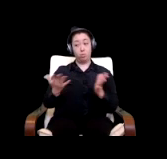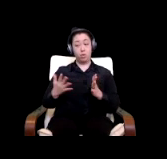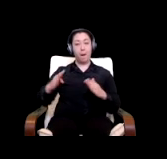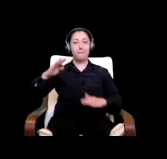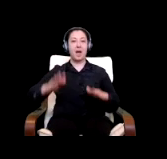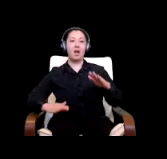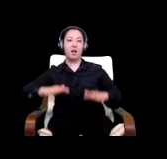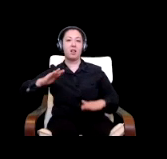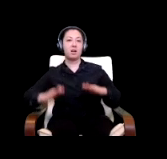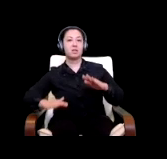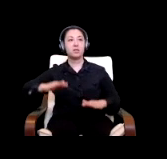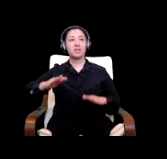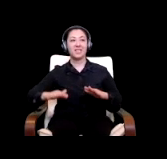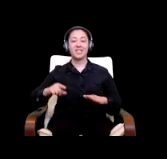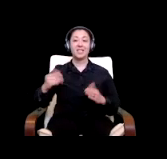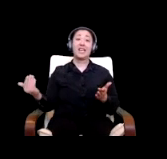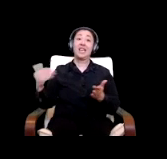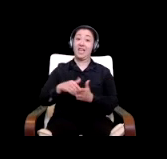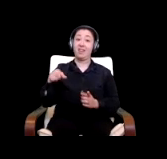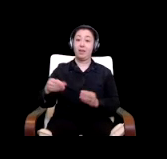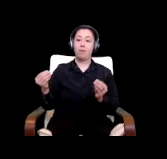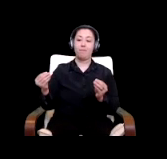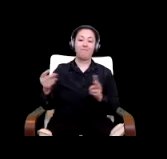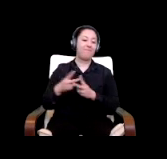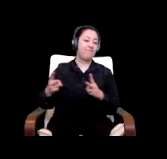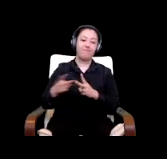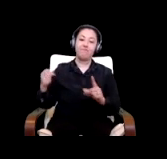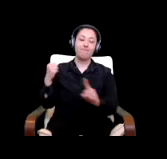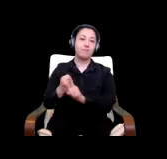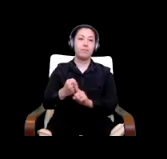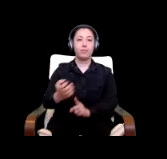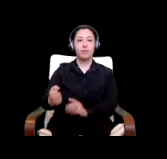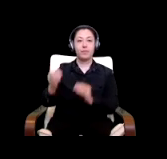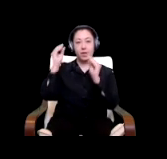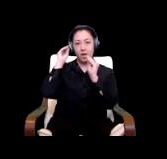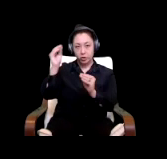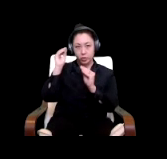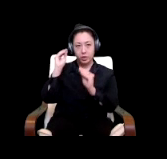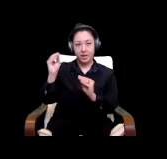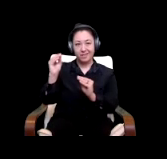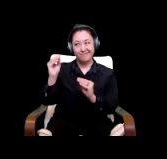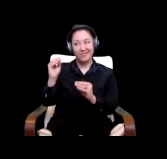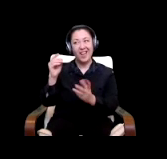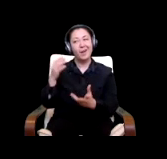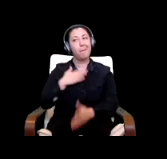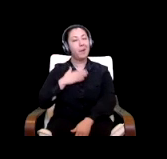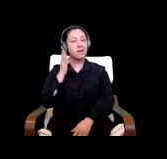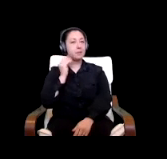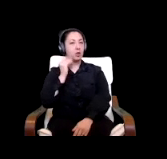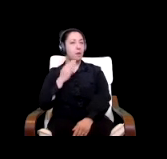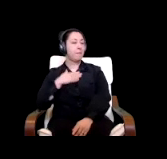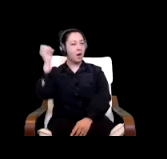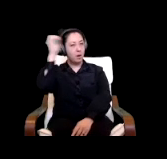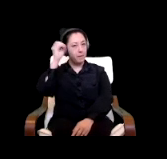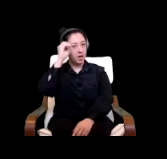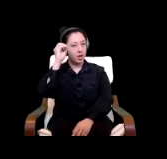one of the most impactful educationally, at least in my opinion. The combination of vision,